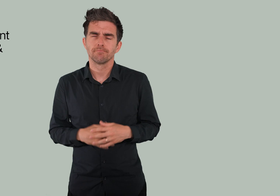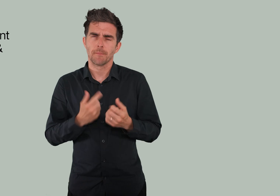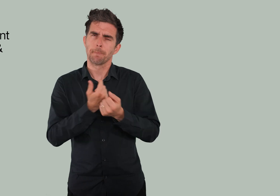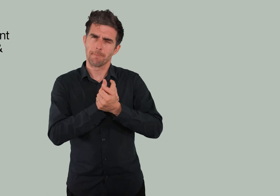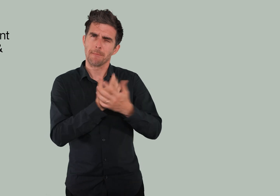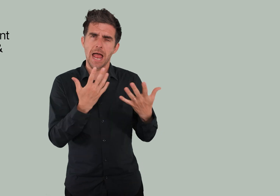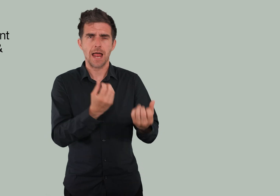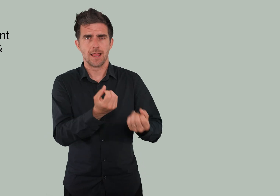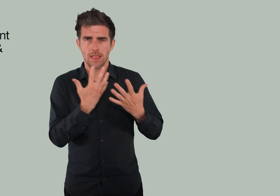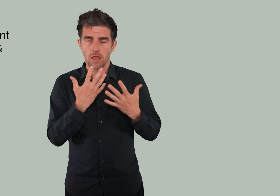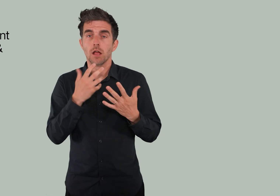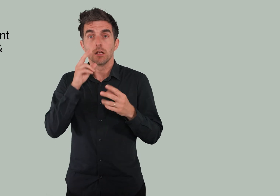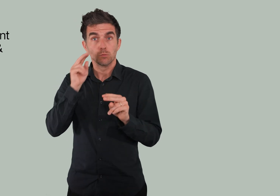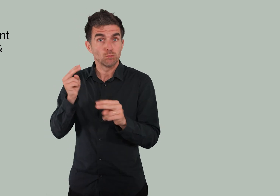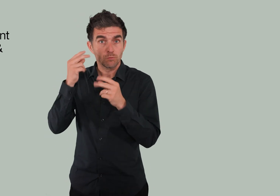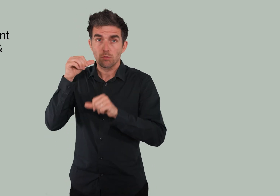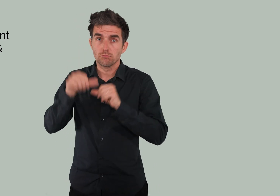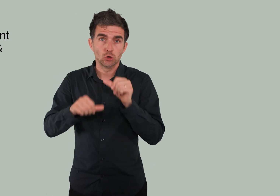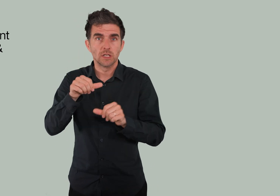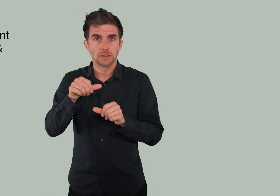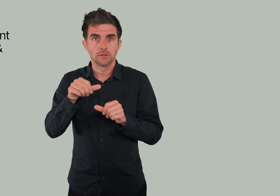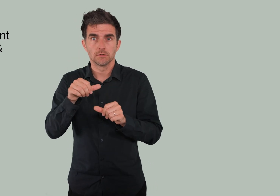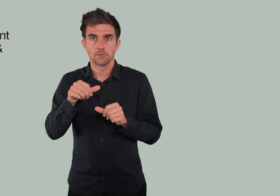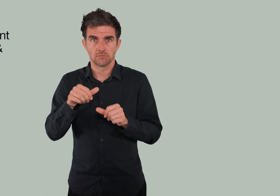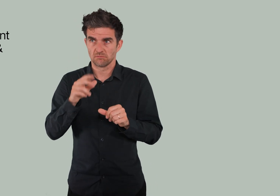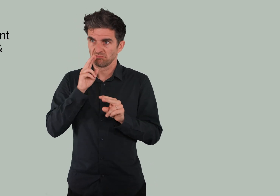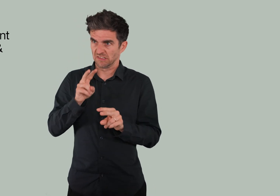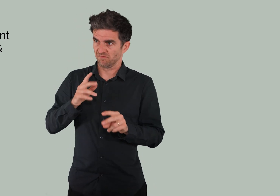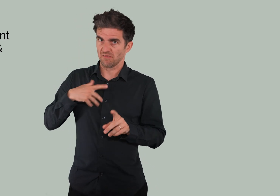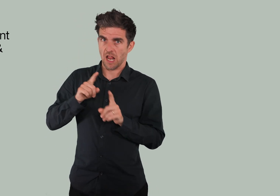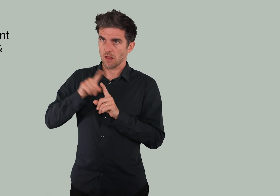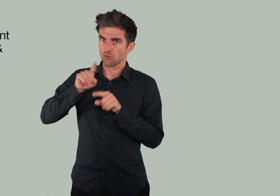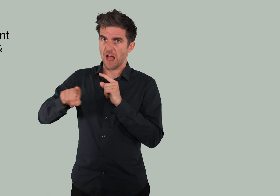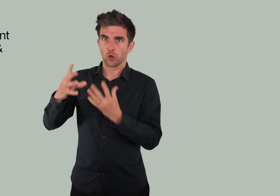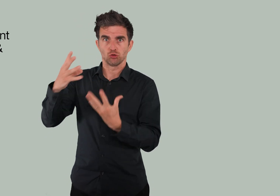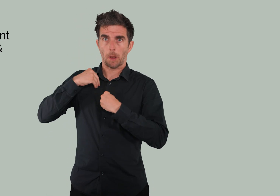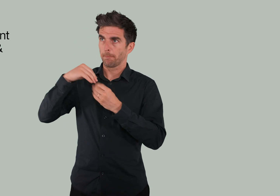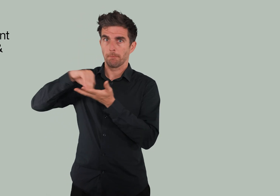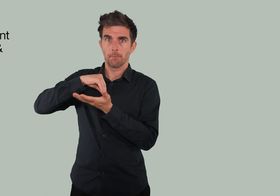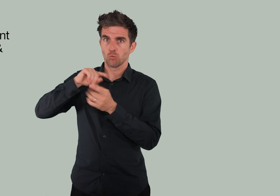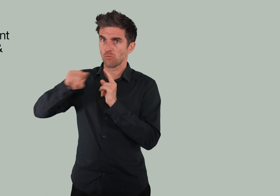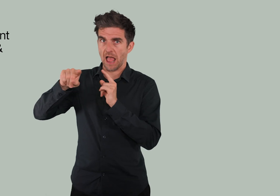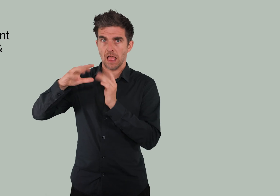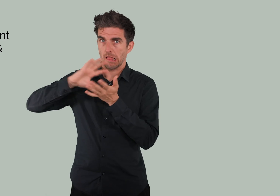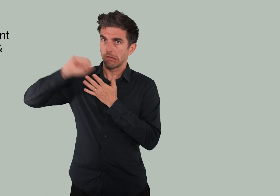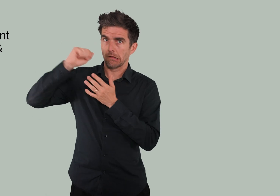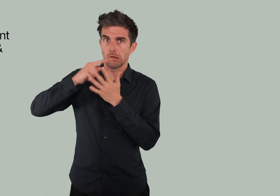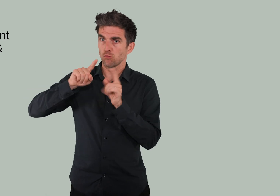Many perceive the review process as an attempt to withdraw or